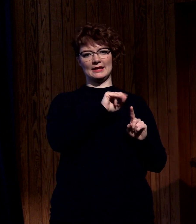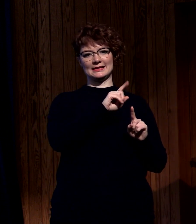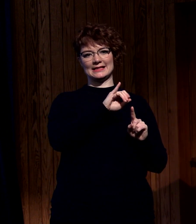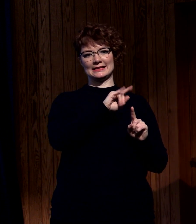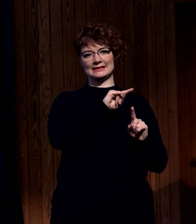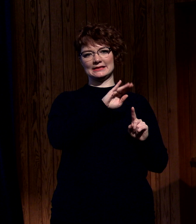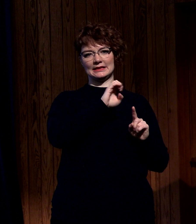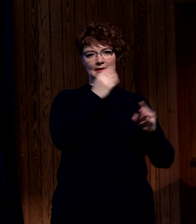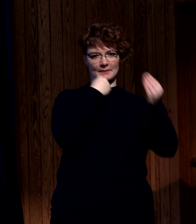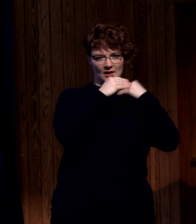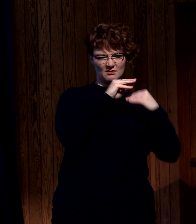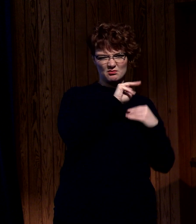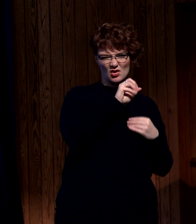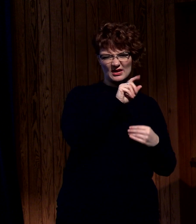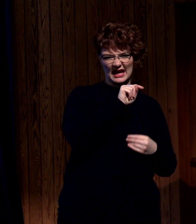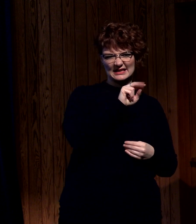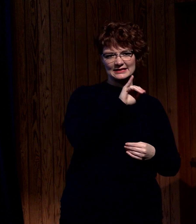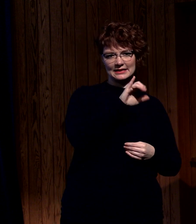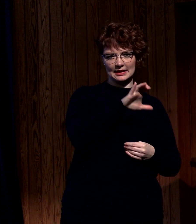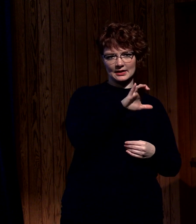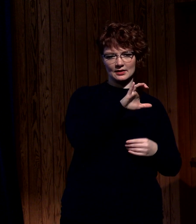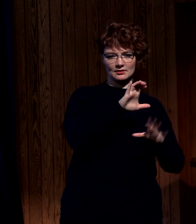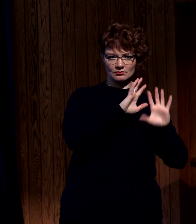monastic order. And then on the other, you'll see the Desert